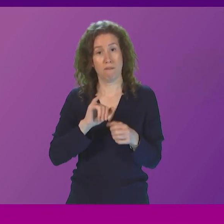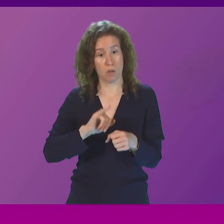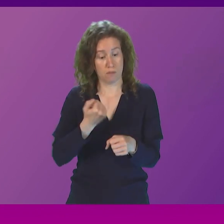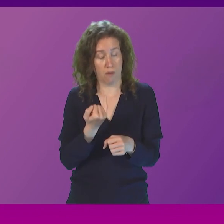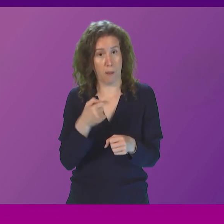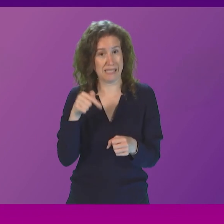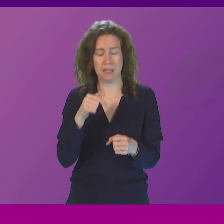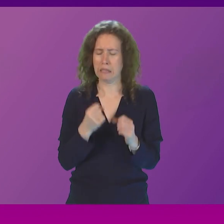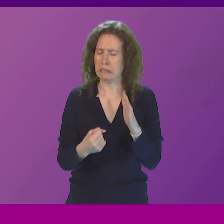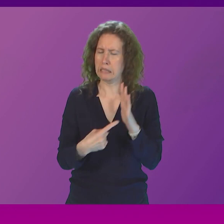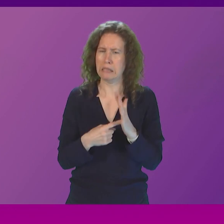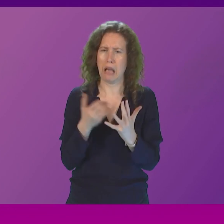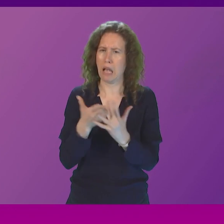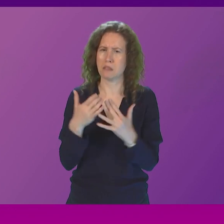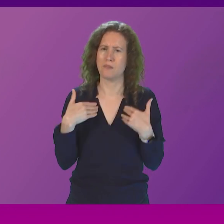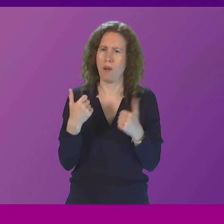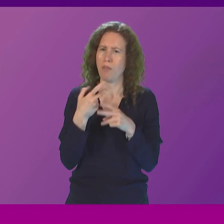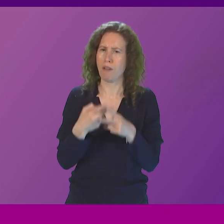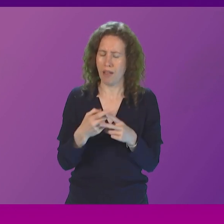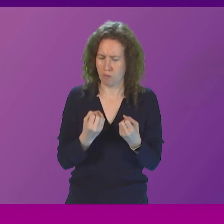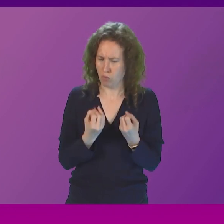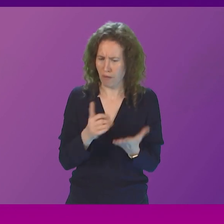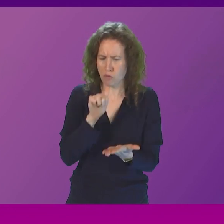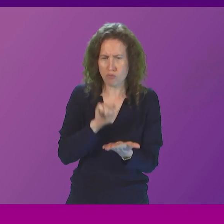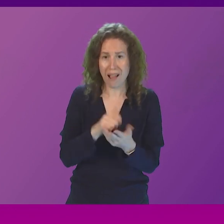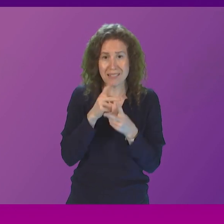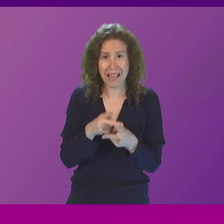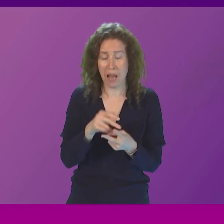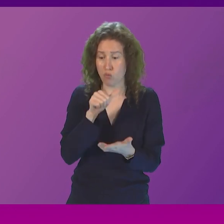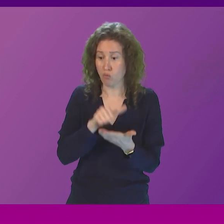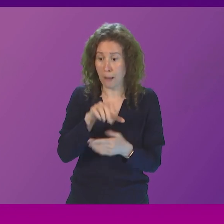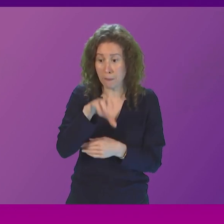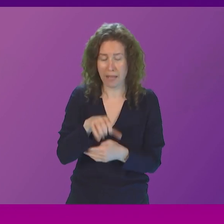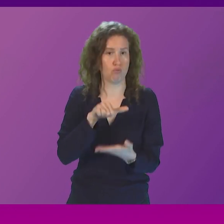They provide the right care in the right place at the right time.